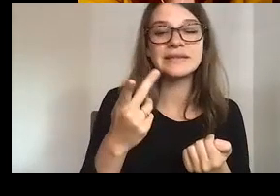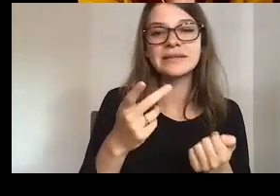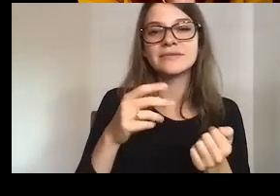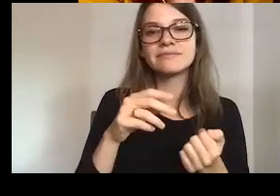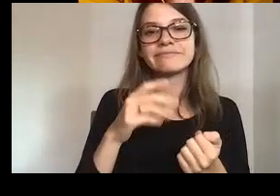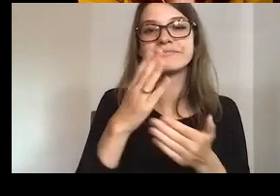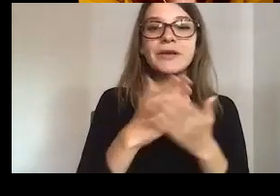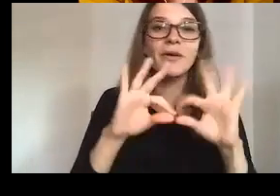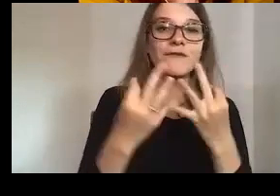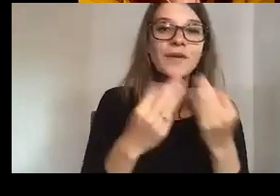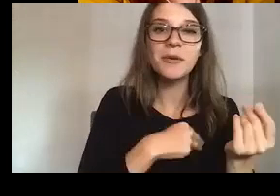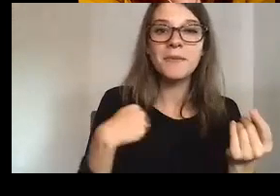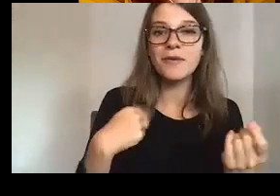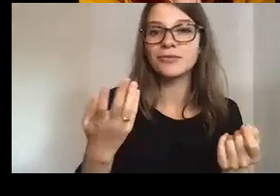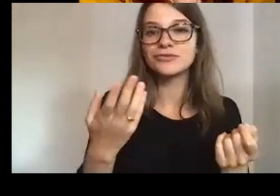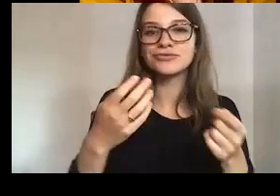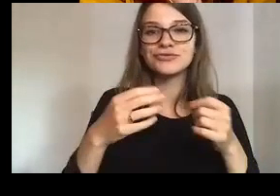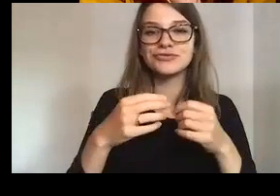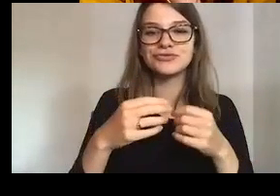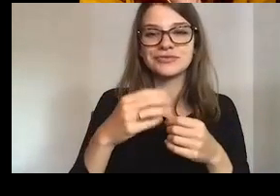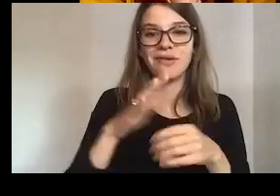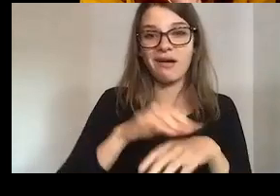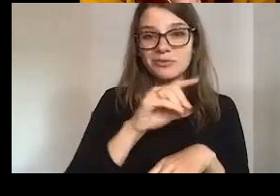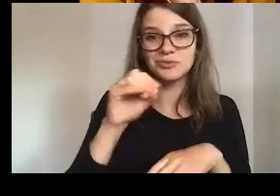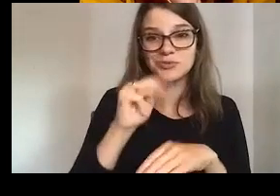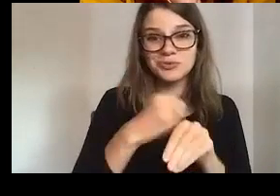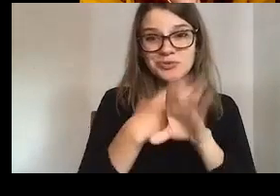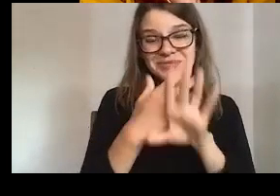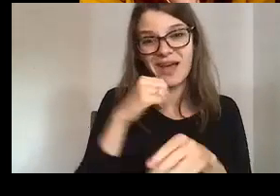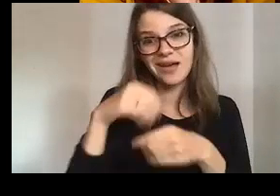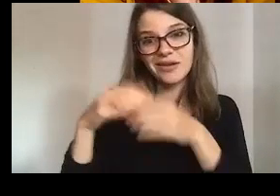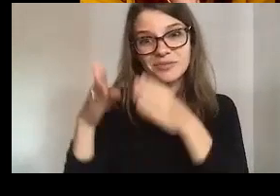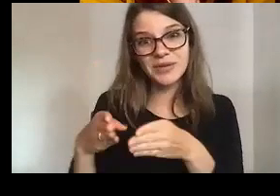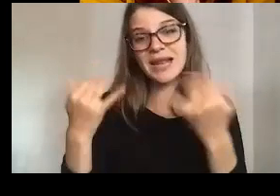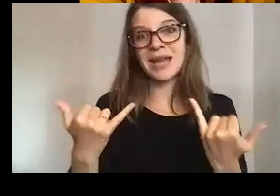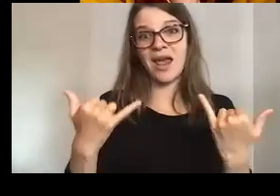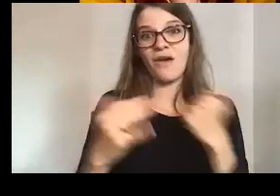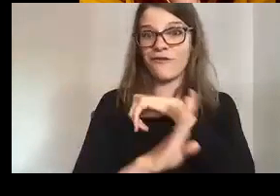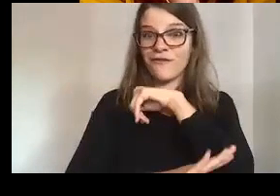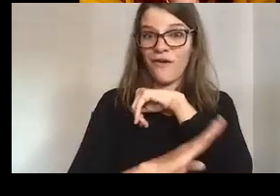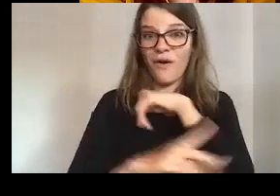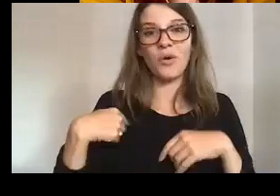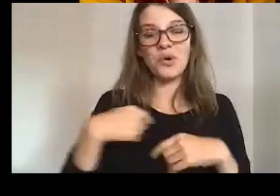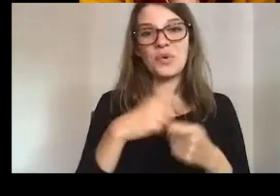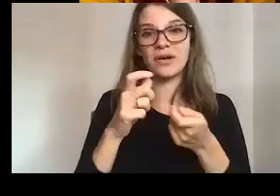of in person a lot of us especially since we're in the fall are shifting our kids are shifting either